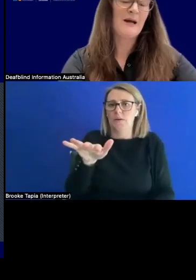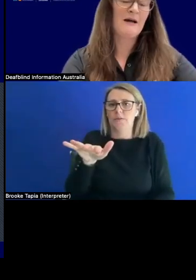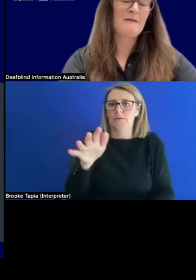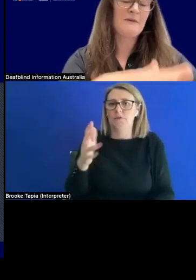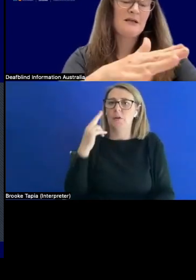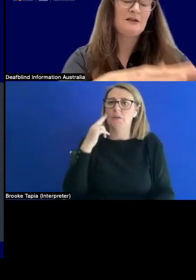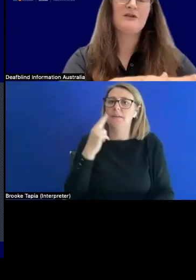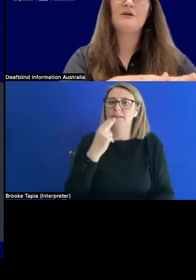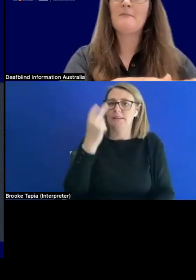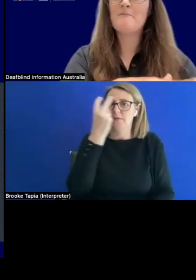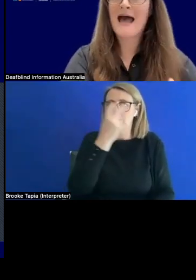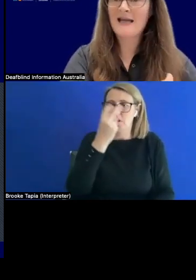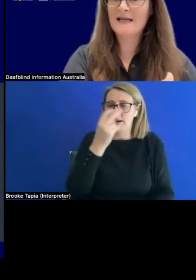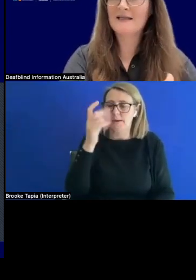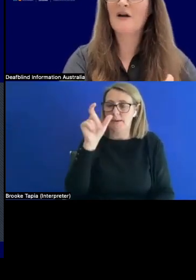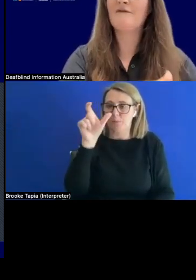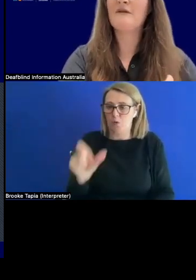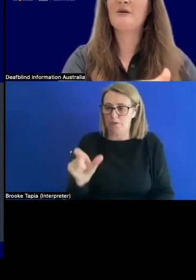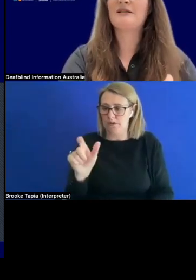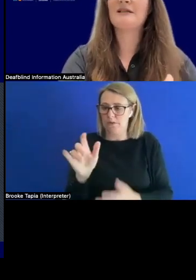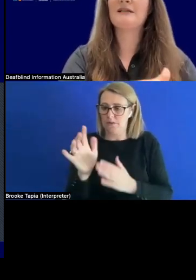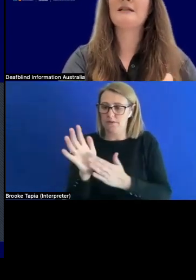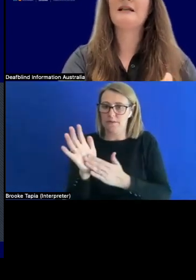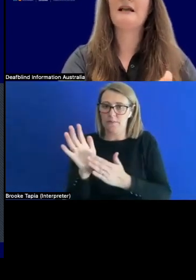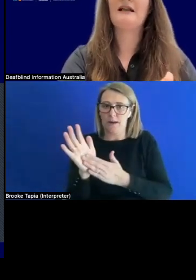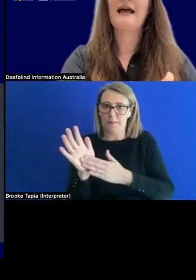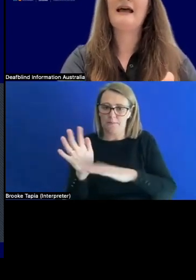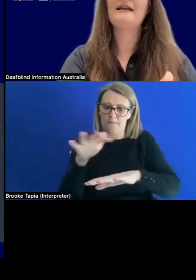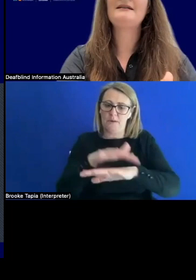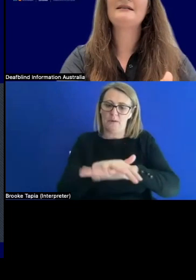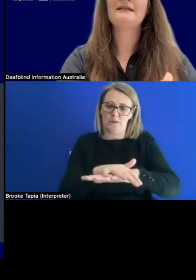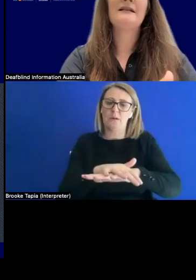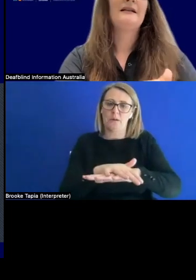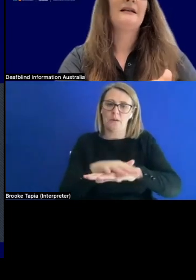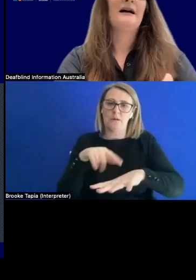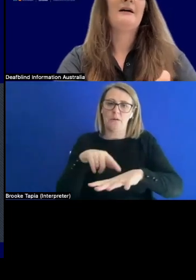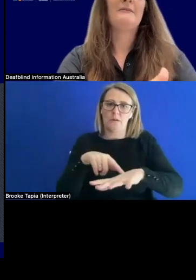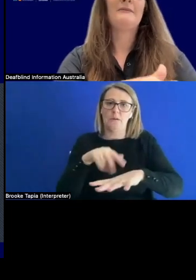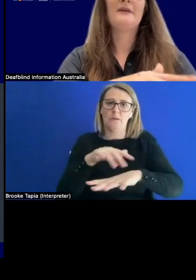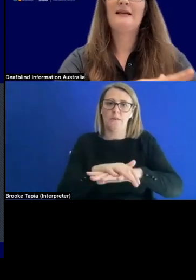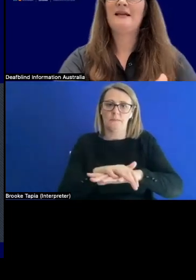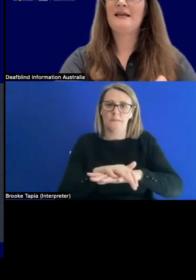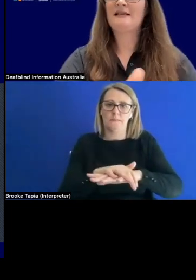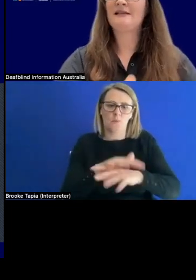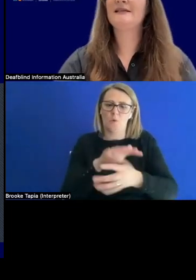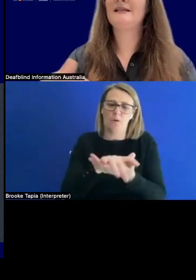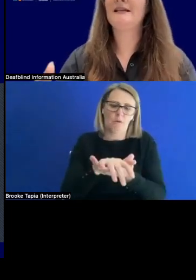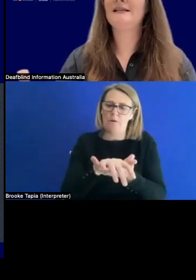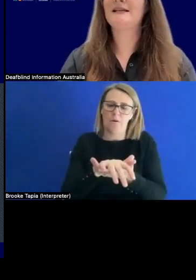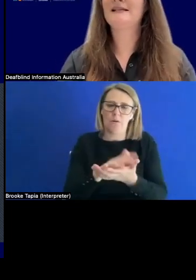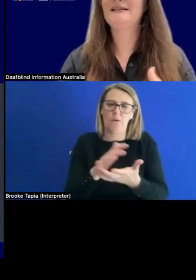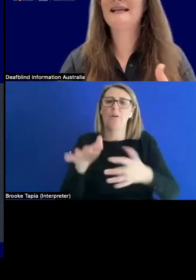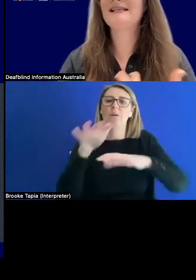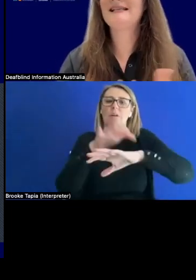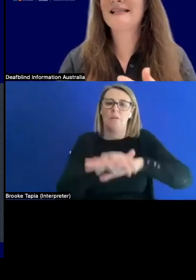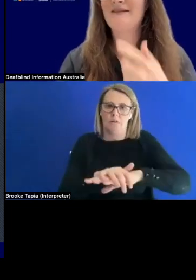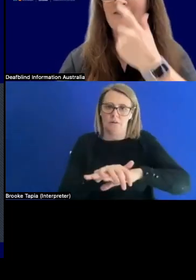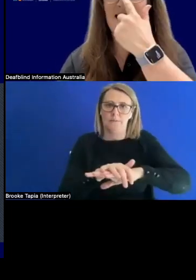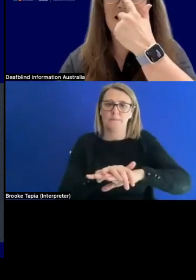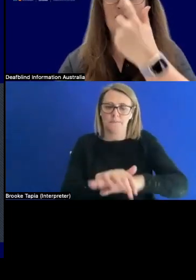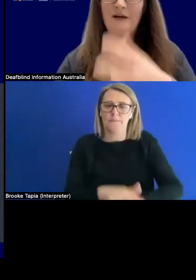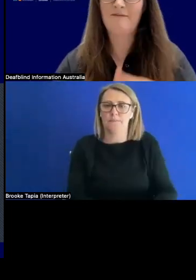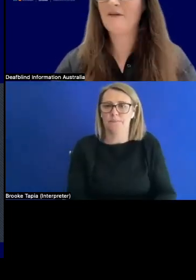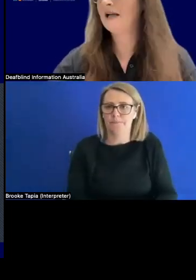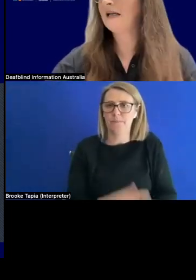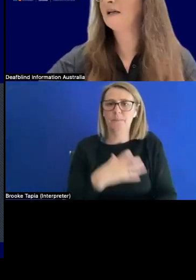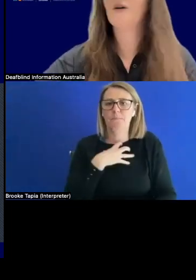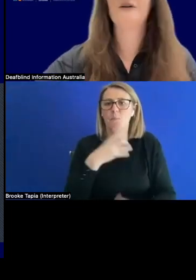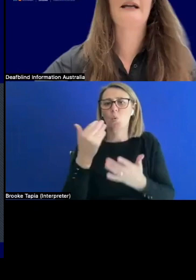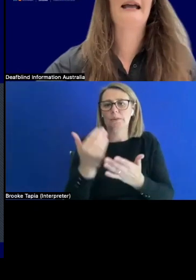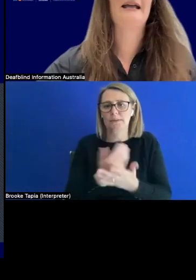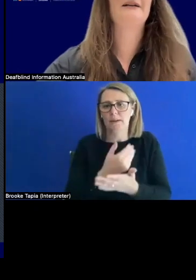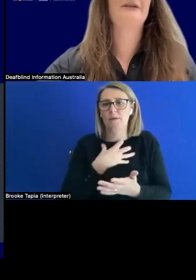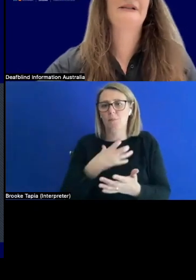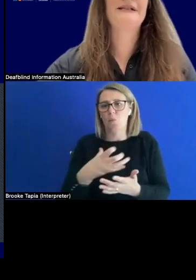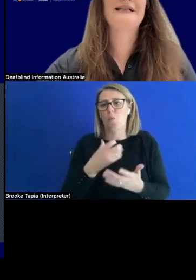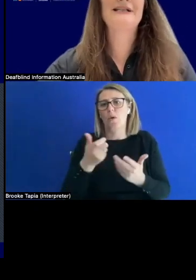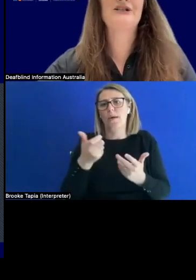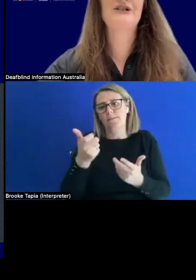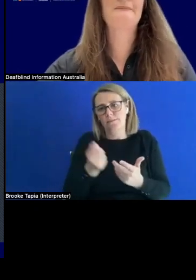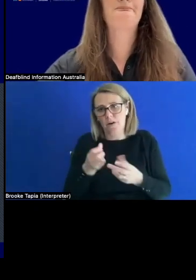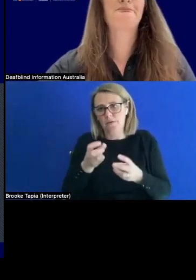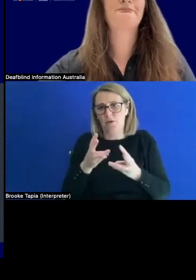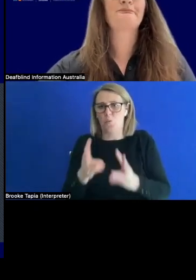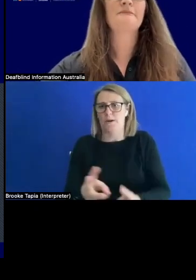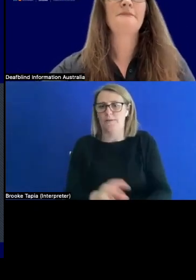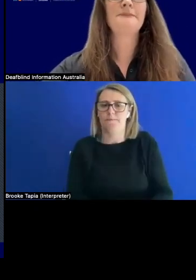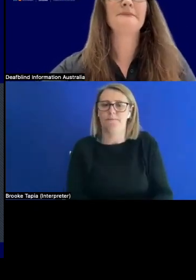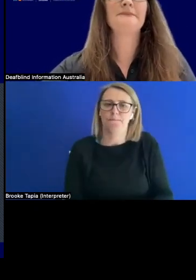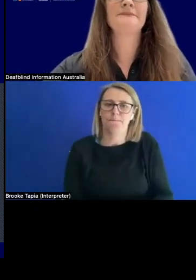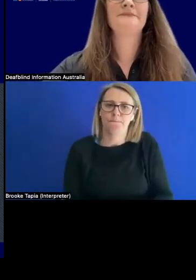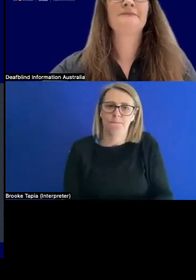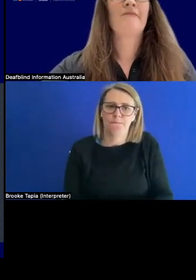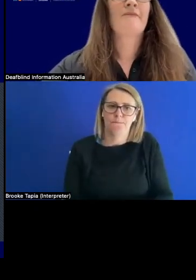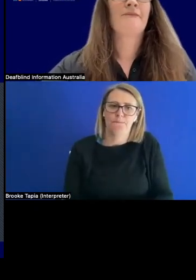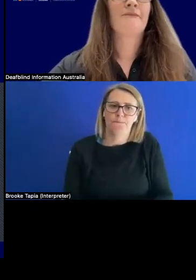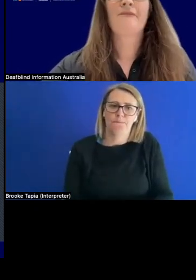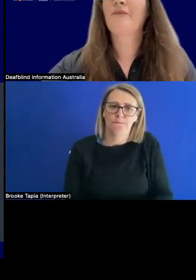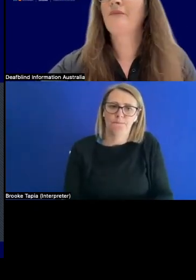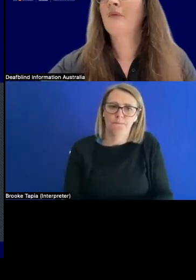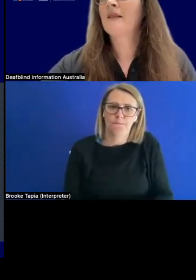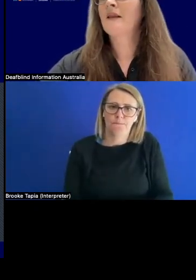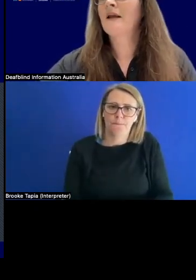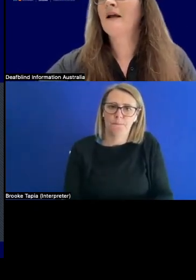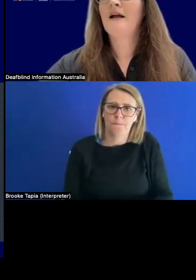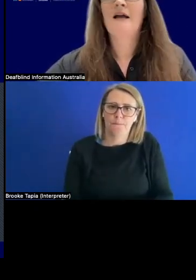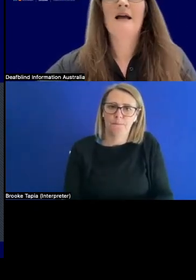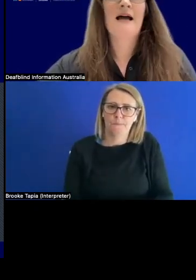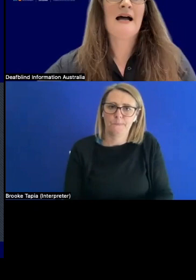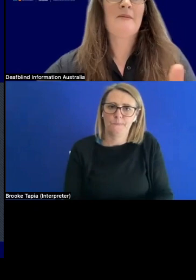palm to the back of the person with the hand is a safer and more inviting hand orientation.